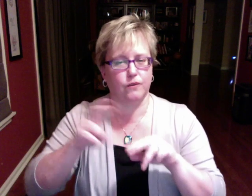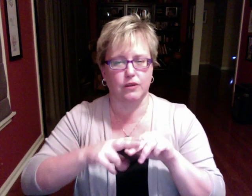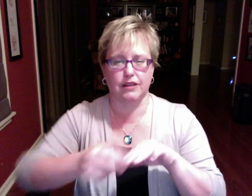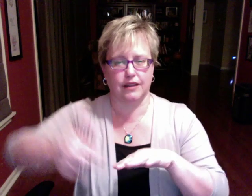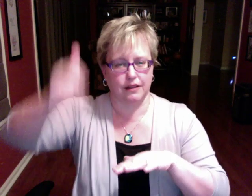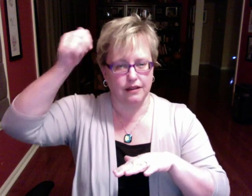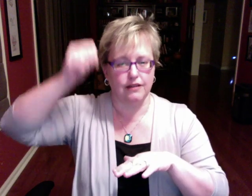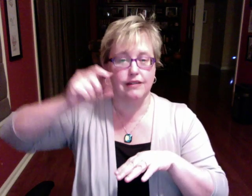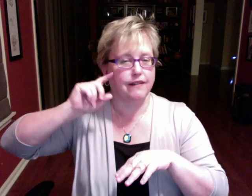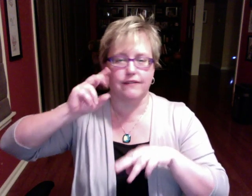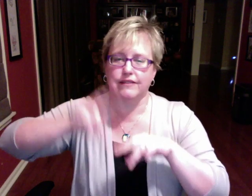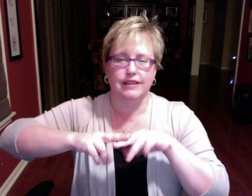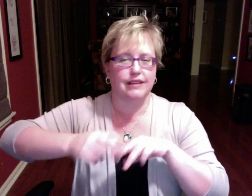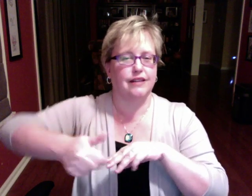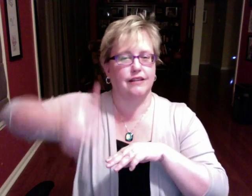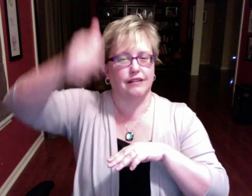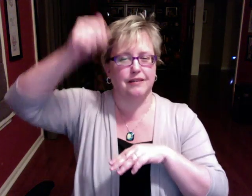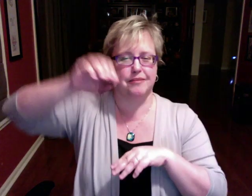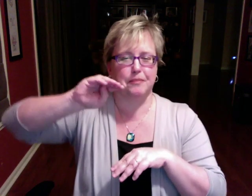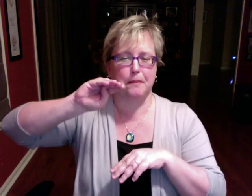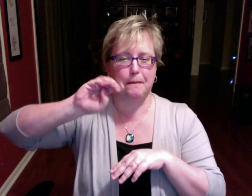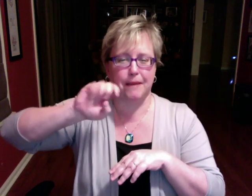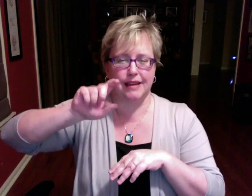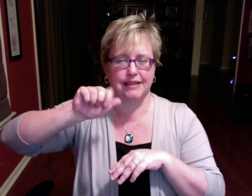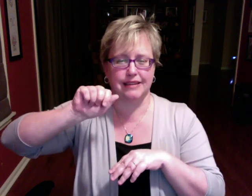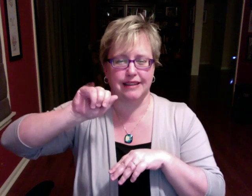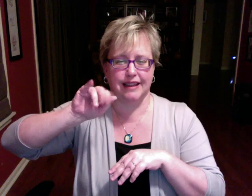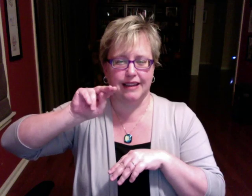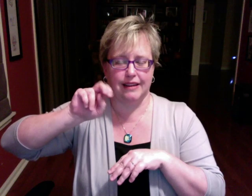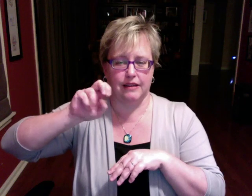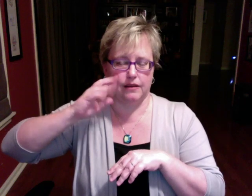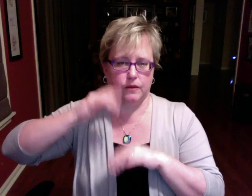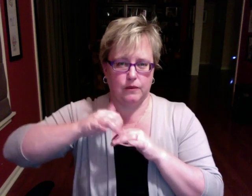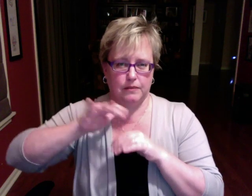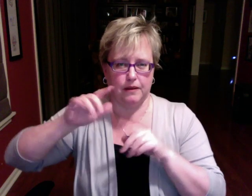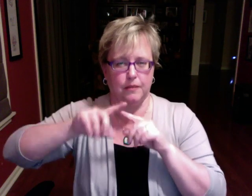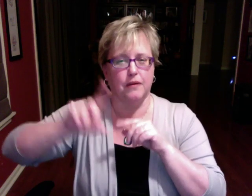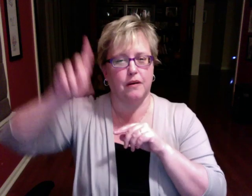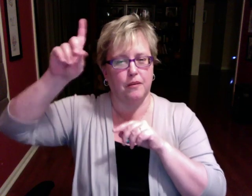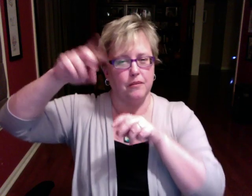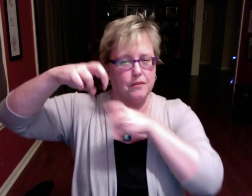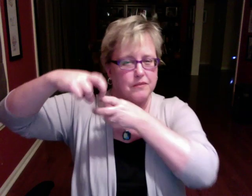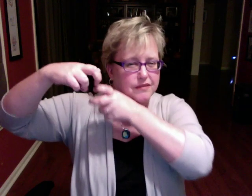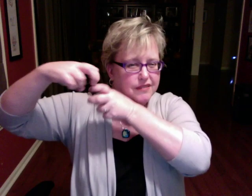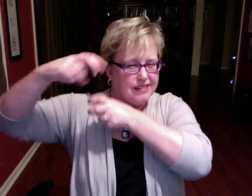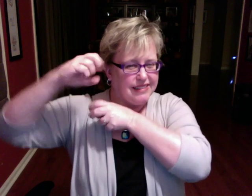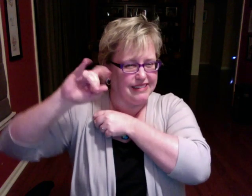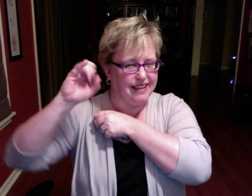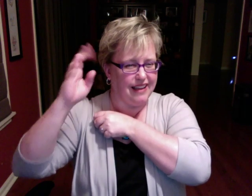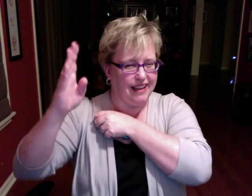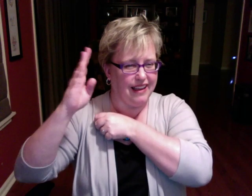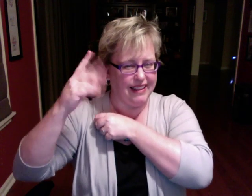They had an area way back for us Deaf people - in the mezzanine. On the sides, I think.